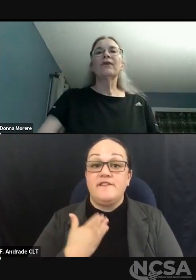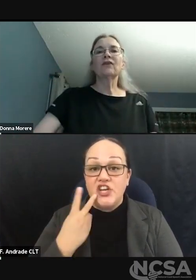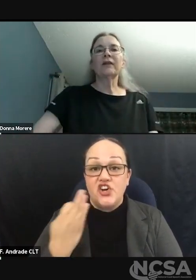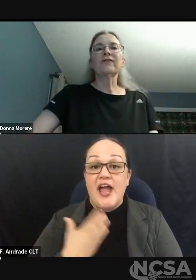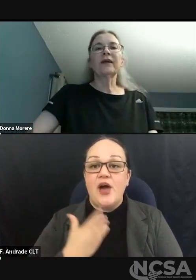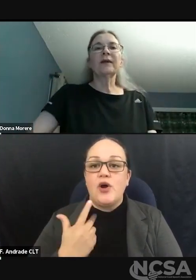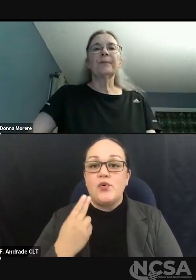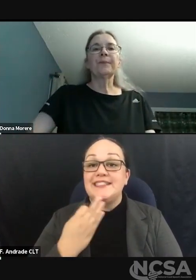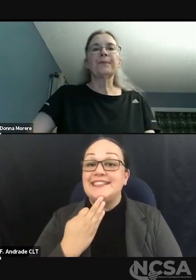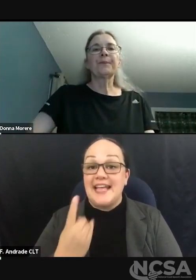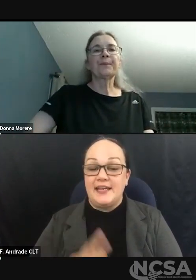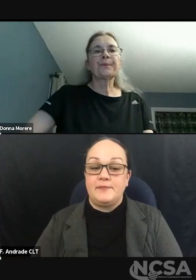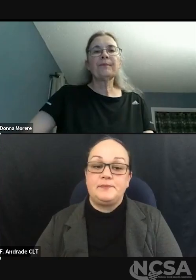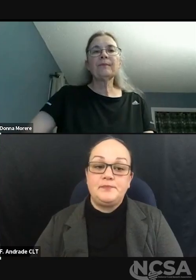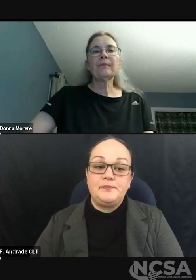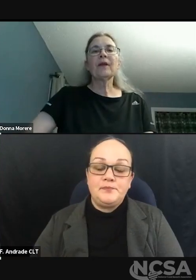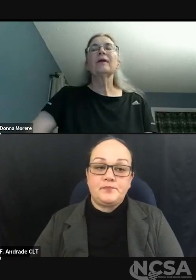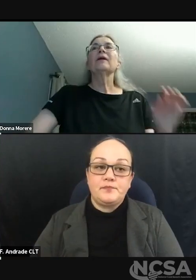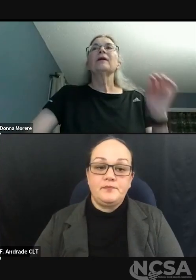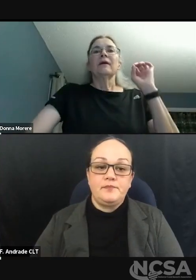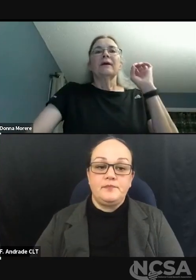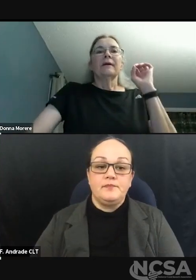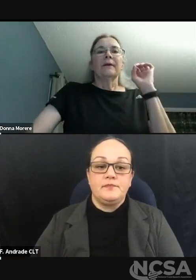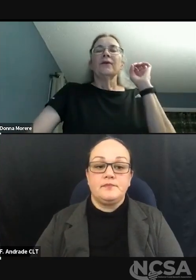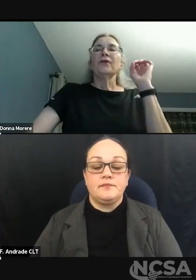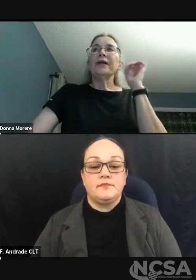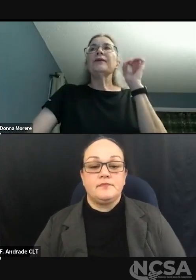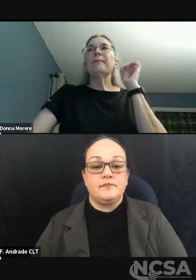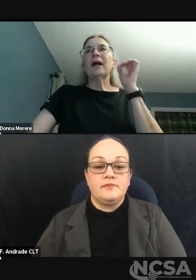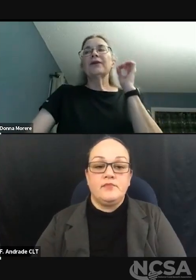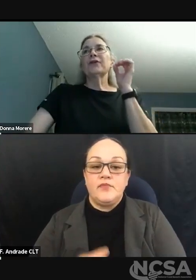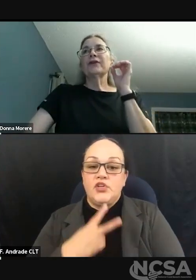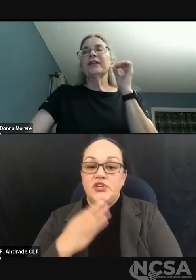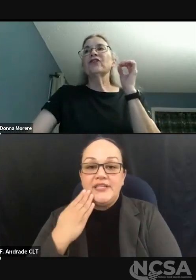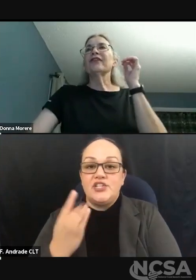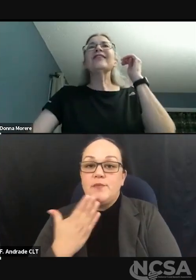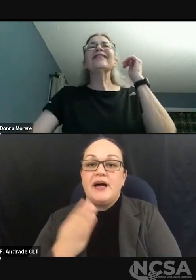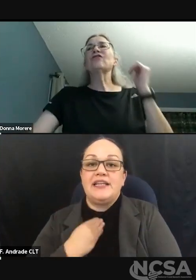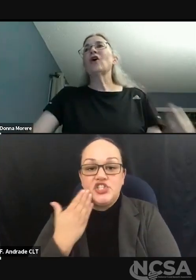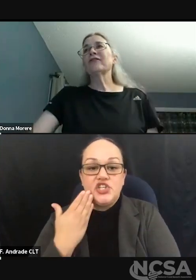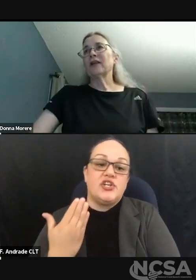was actually said. You need to monitor their attention. This is exhausting.